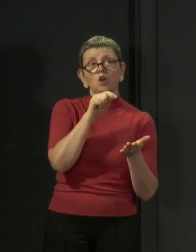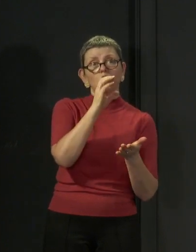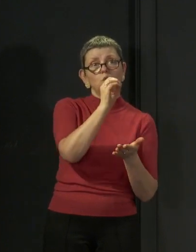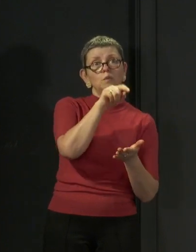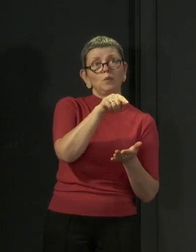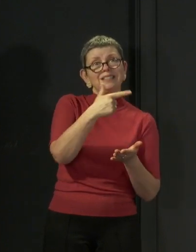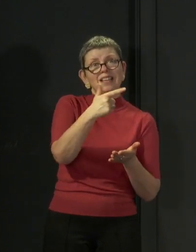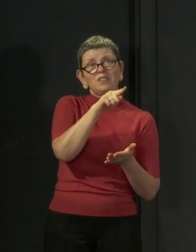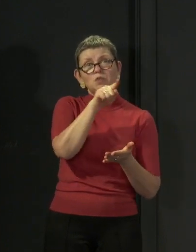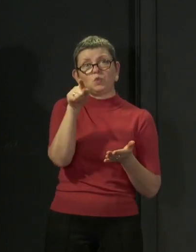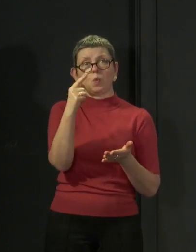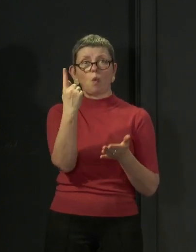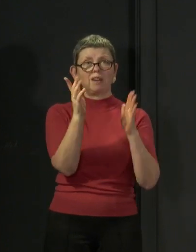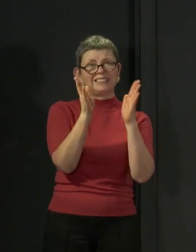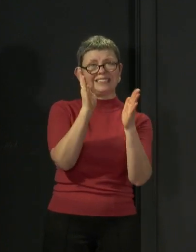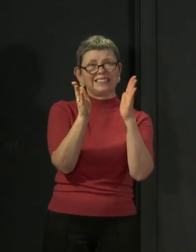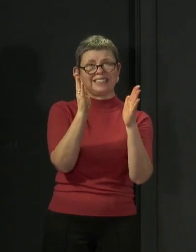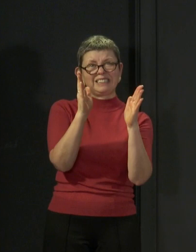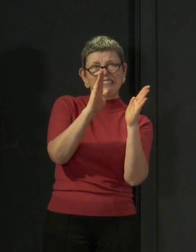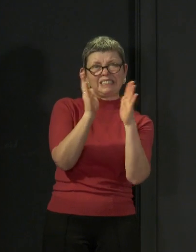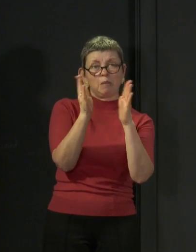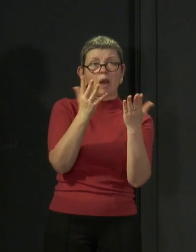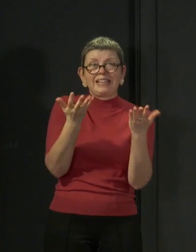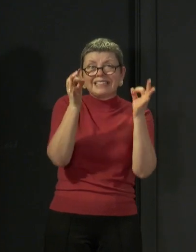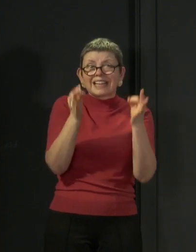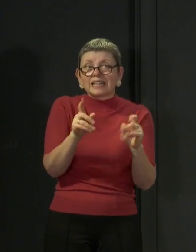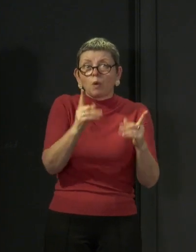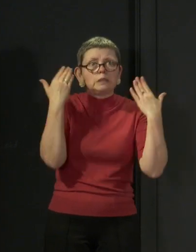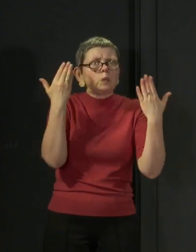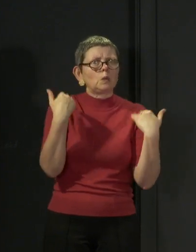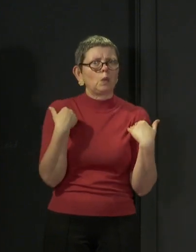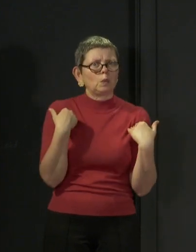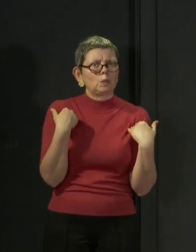closer to the 1 than the 0.7. And we think based on these estimates that it might be